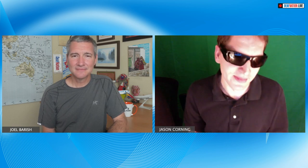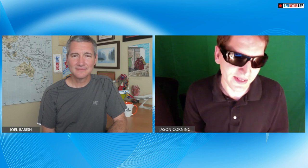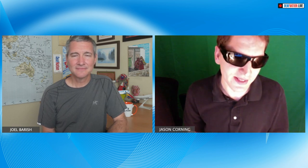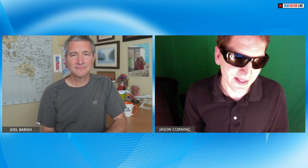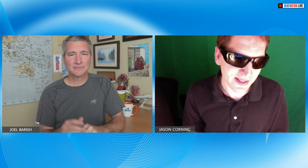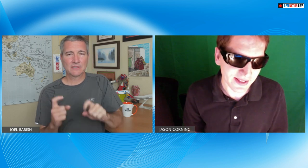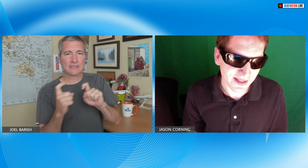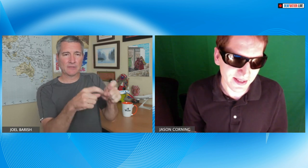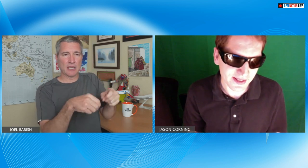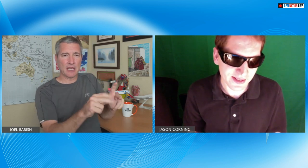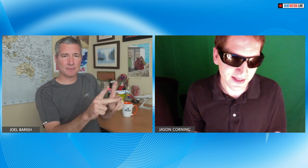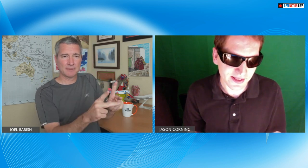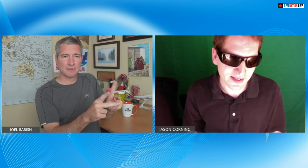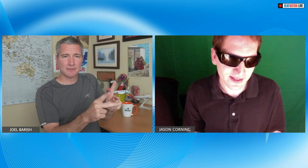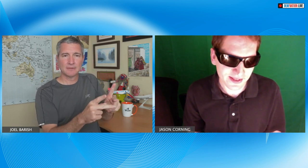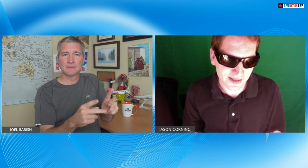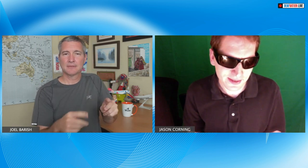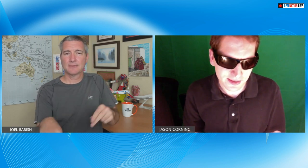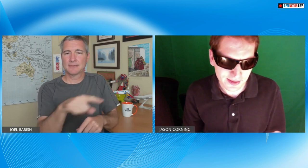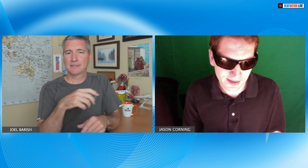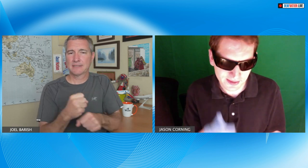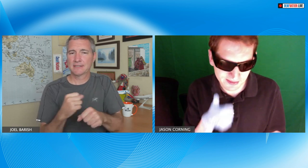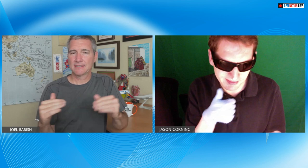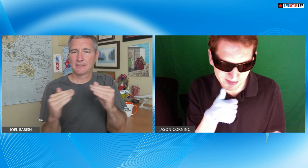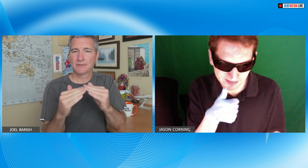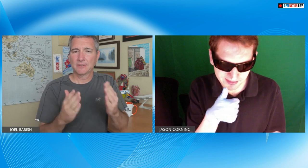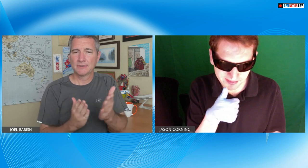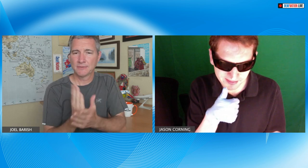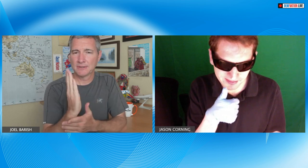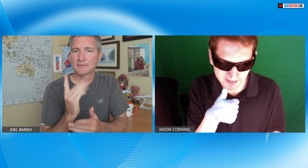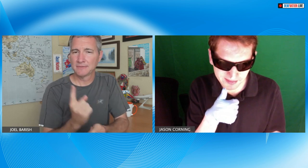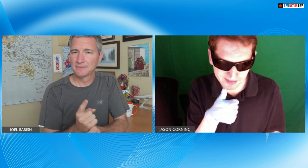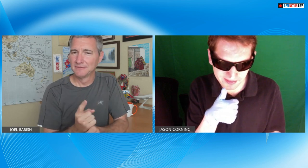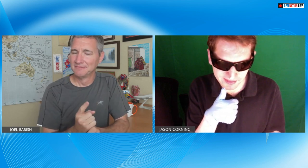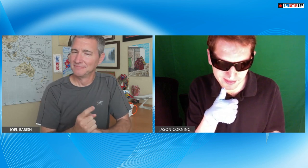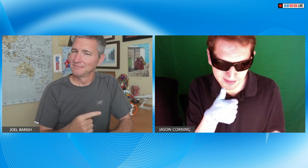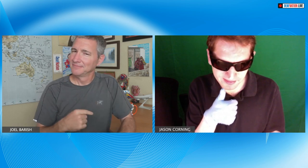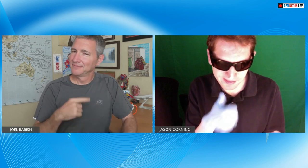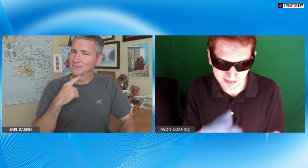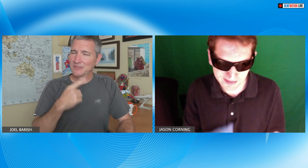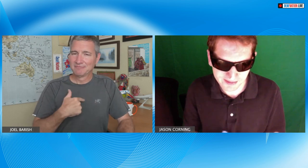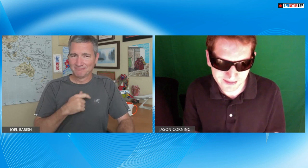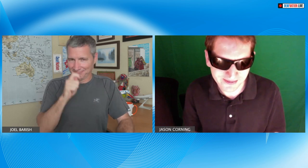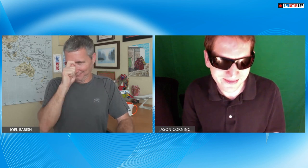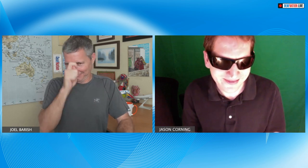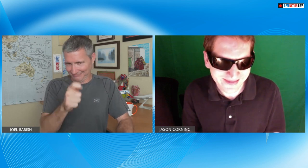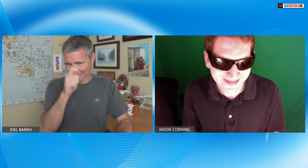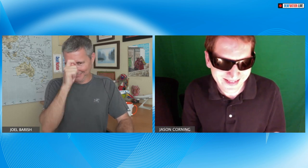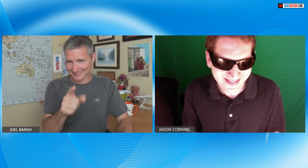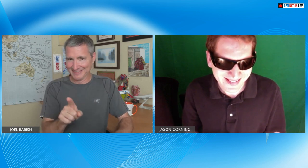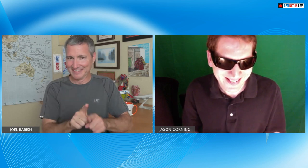Right there’s a lot of potentials. Others can learn from role models. I have a lot of hats off to you!